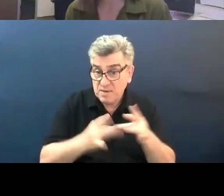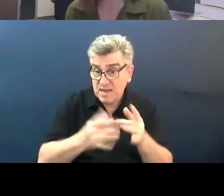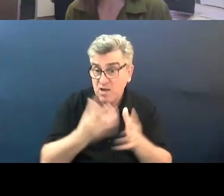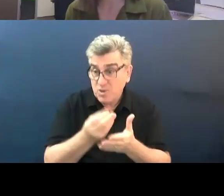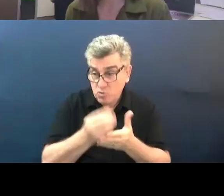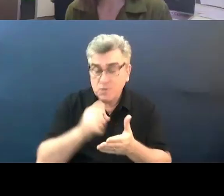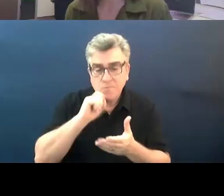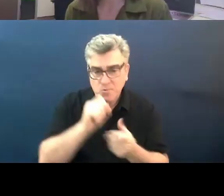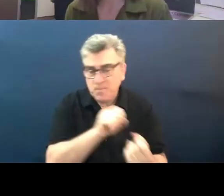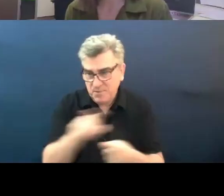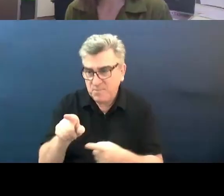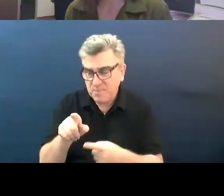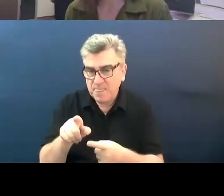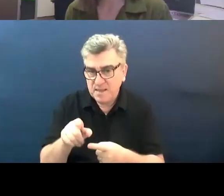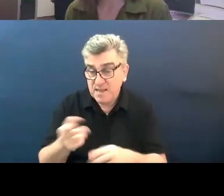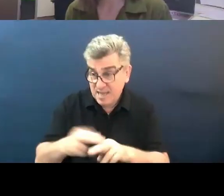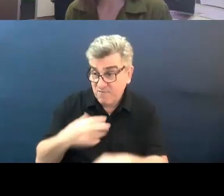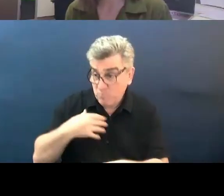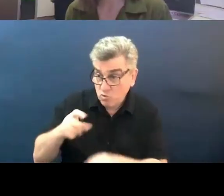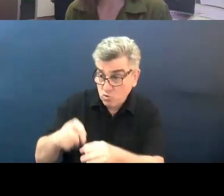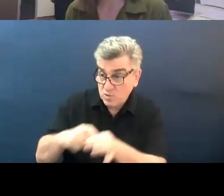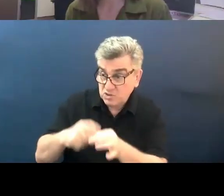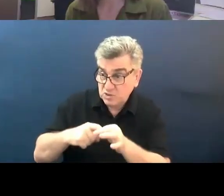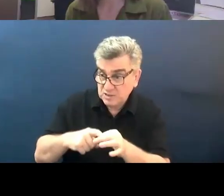that you want to send through, please send them through and I'll send them onto our panellists,